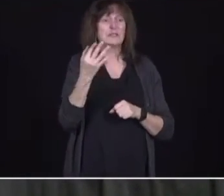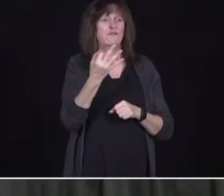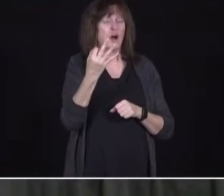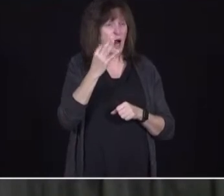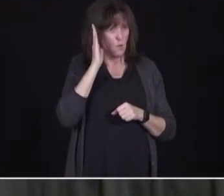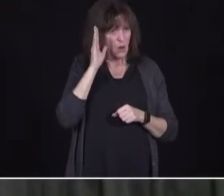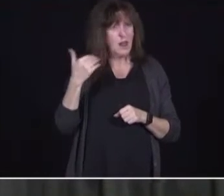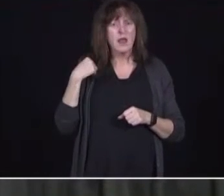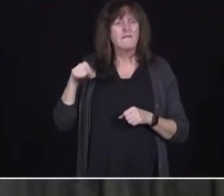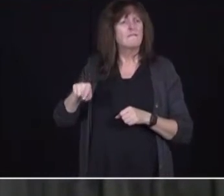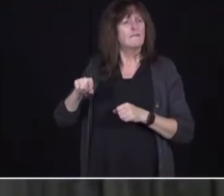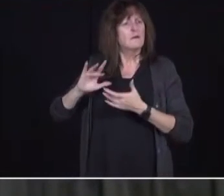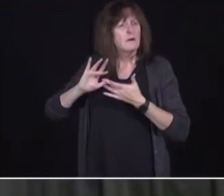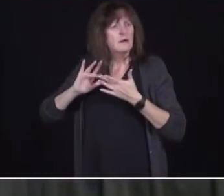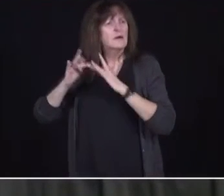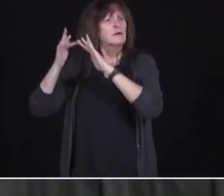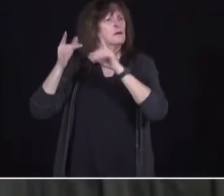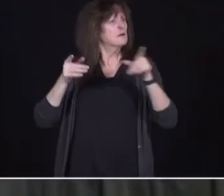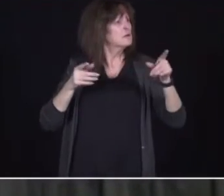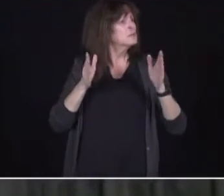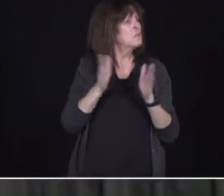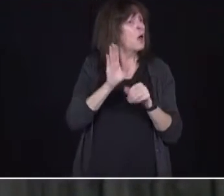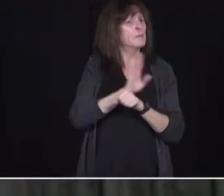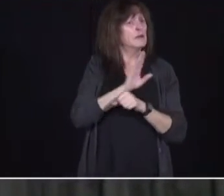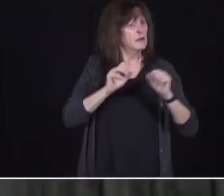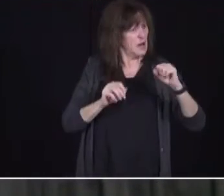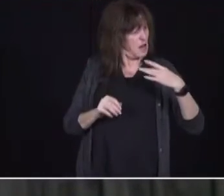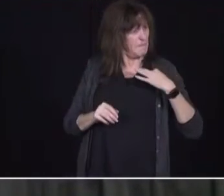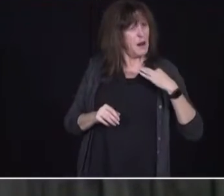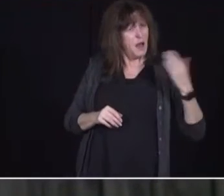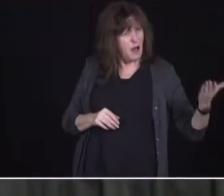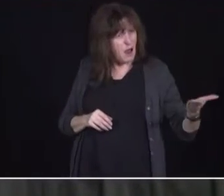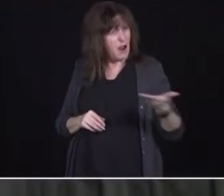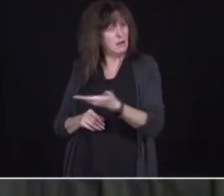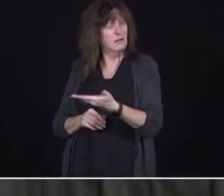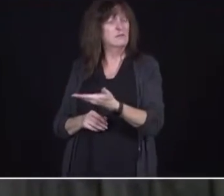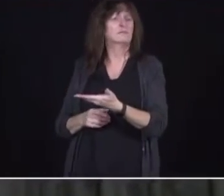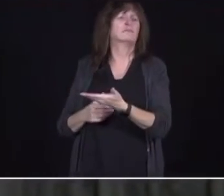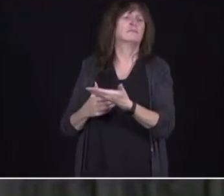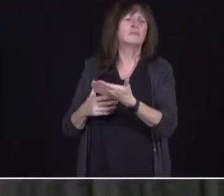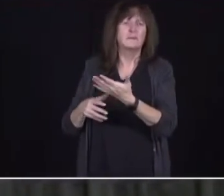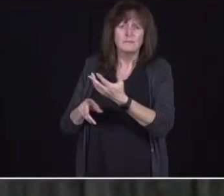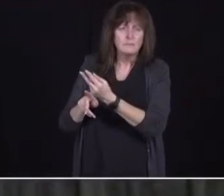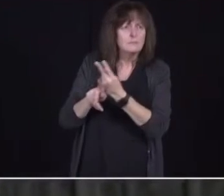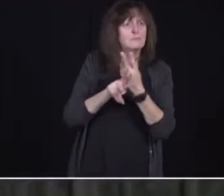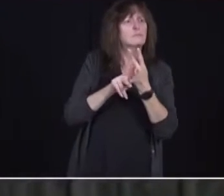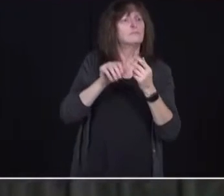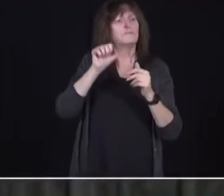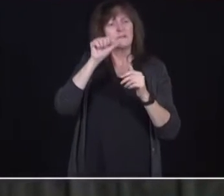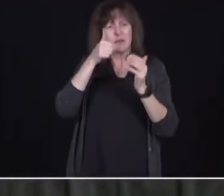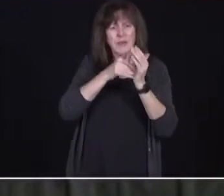Going from place to place to place. We have put in a lot of help for the small businesses.